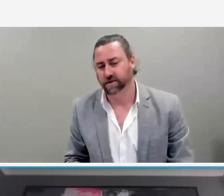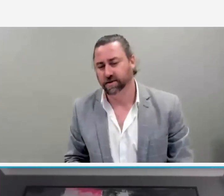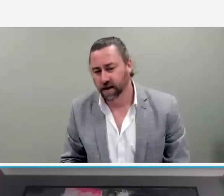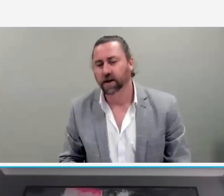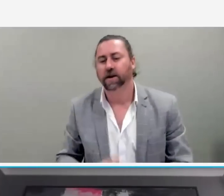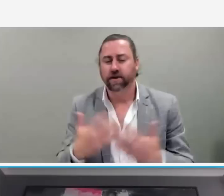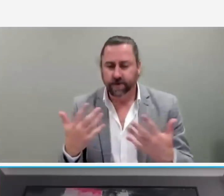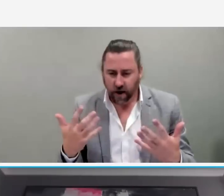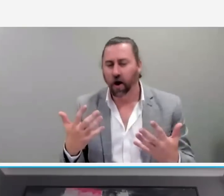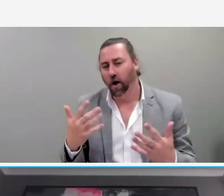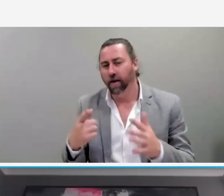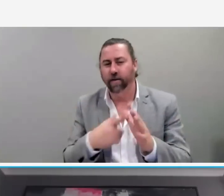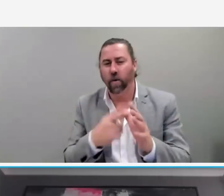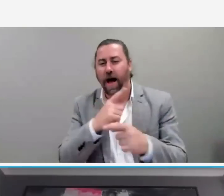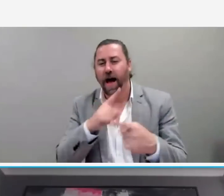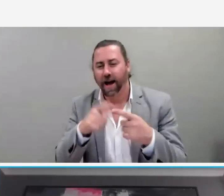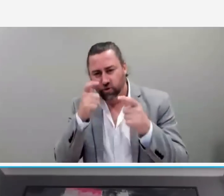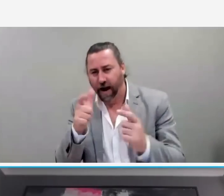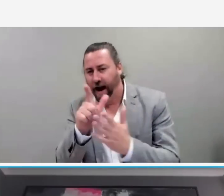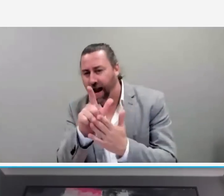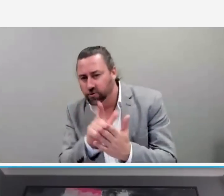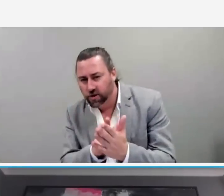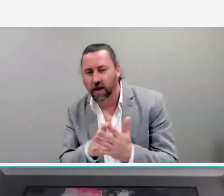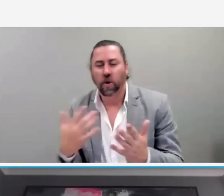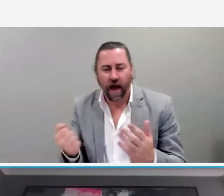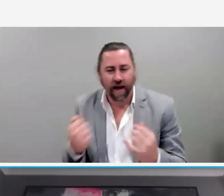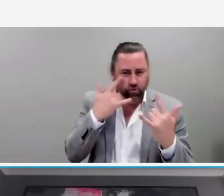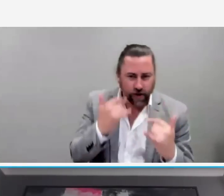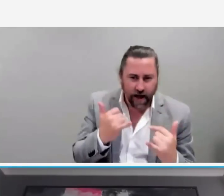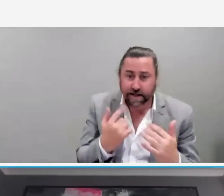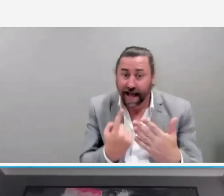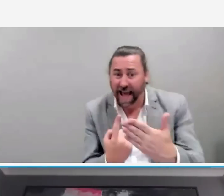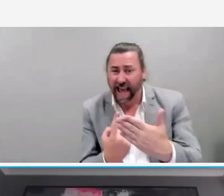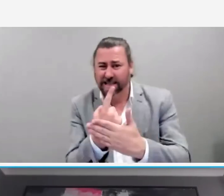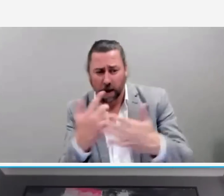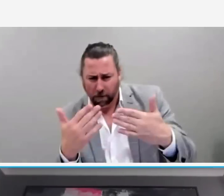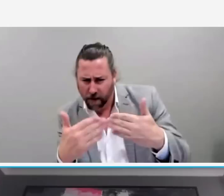in aged care legislation, checks on entry, incident management, response reporting under SIRS,